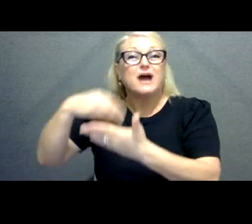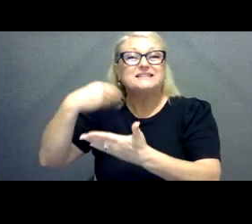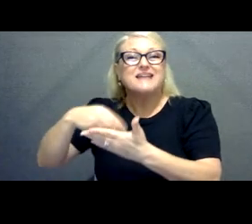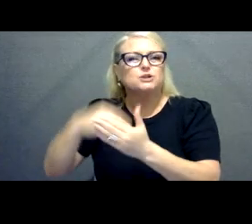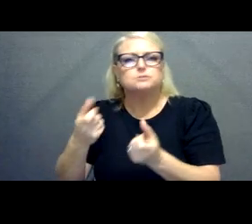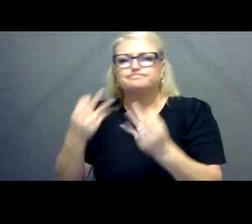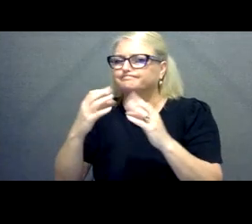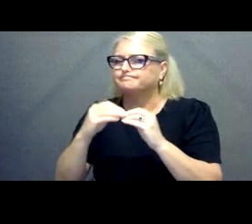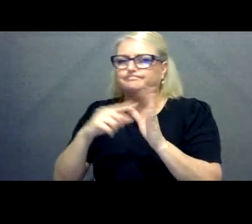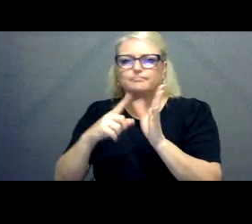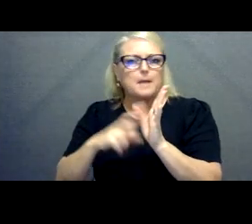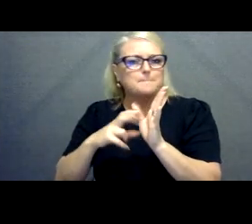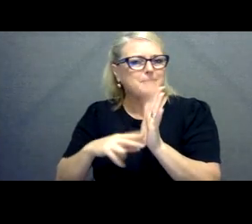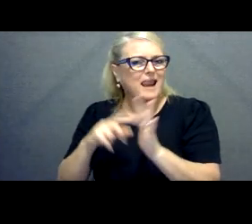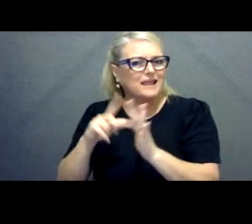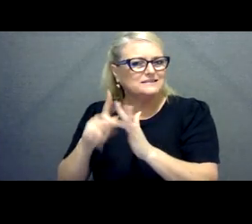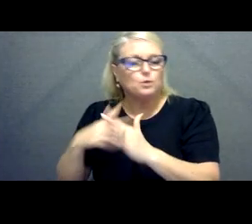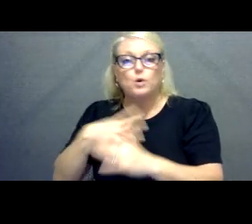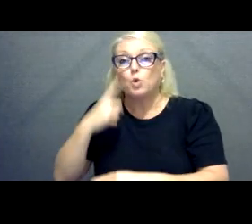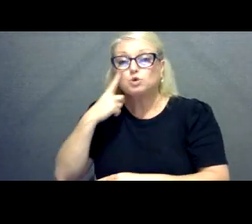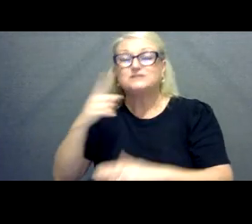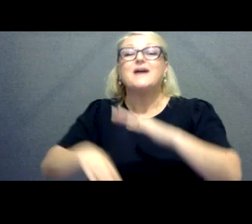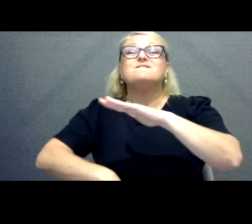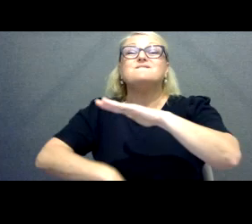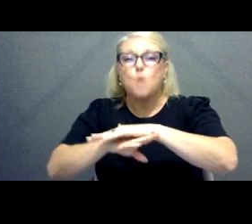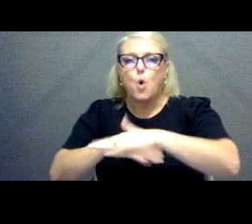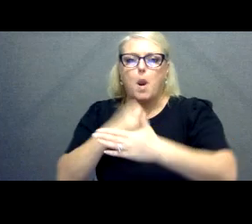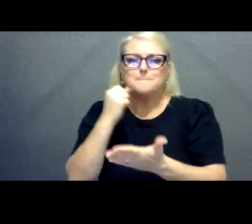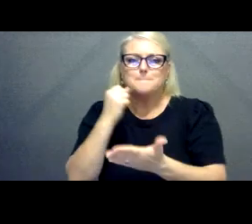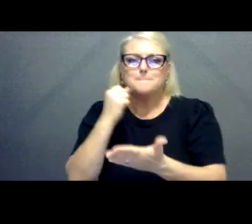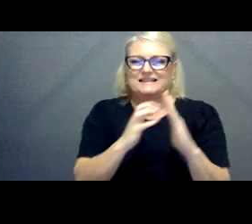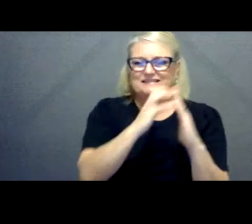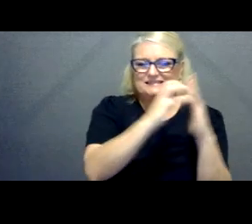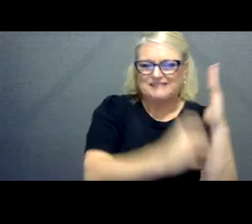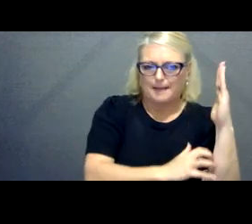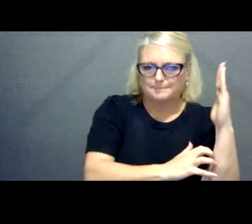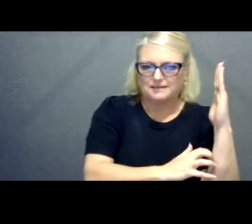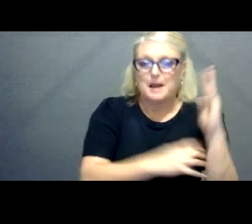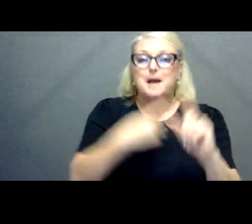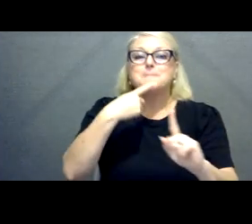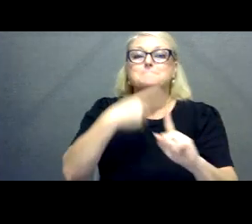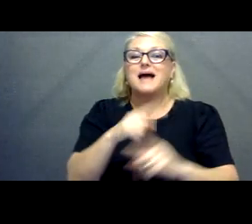bank statement um we require all of the pages of the Centrelink income statement sometimes we